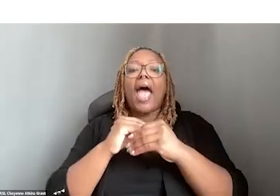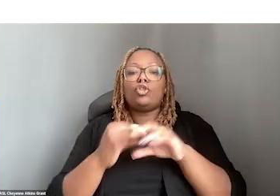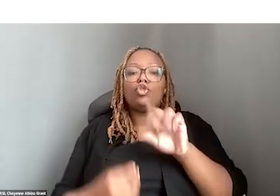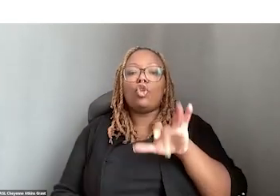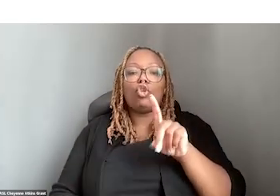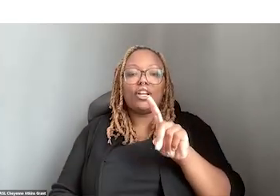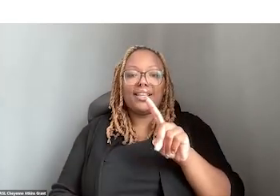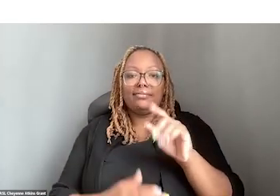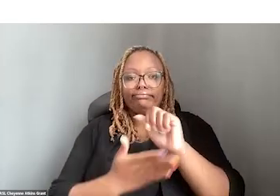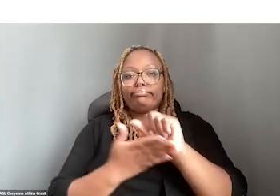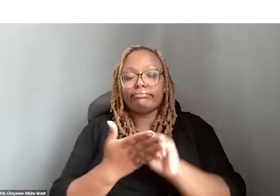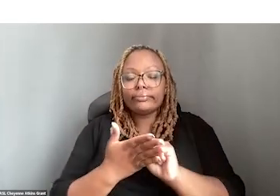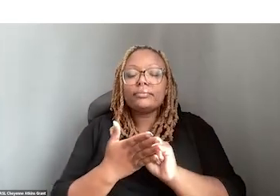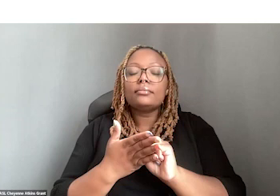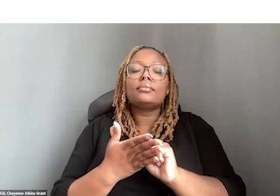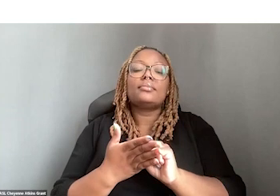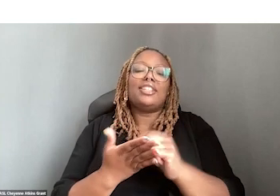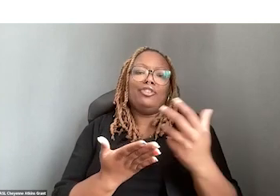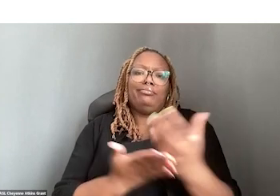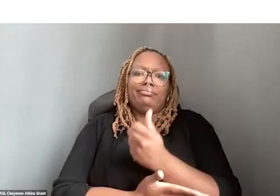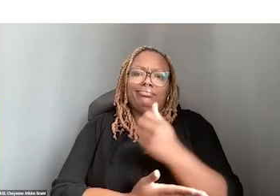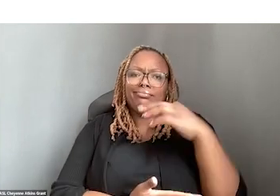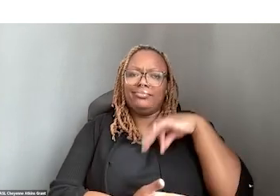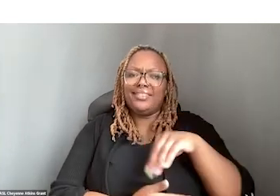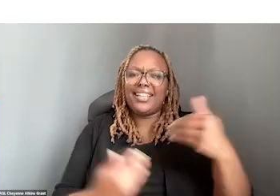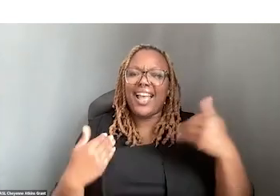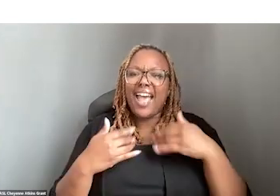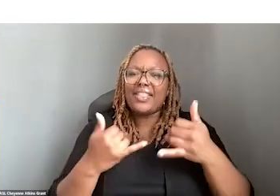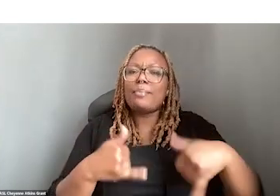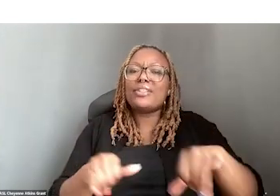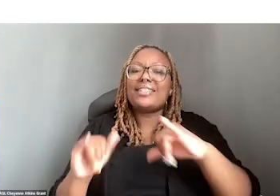So really great advantages for having this persistent identifier.